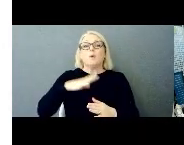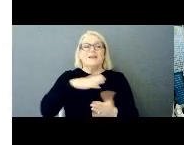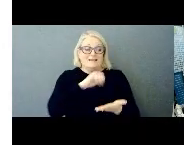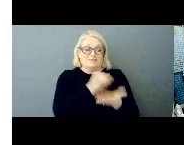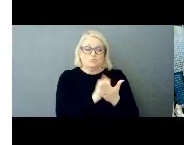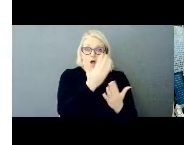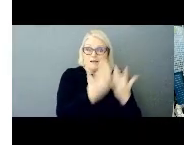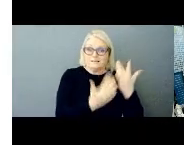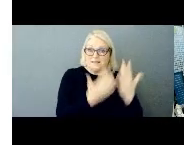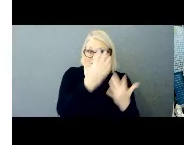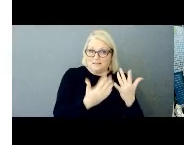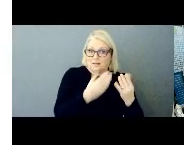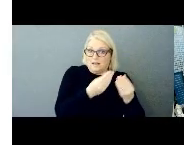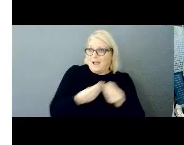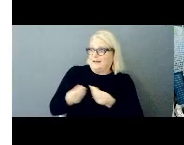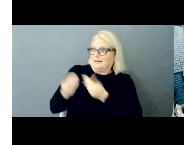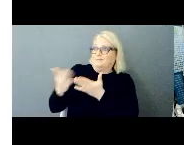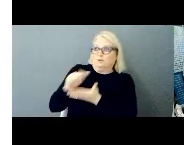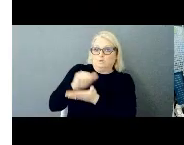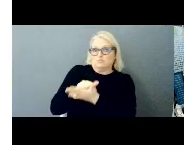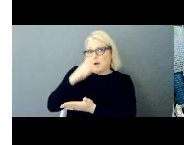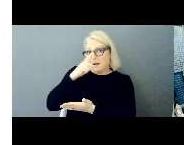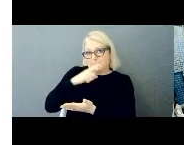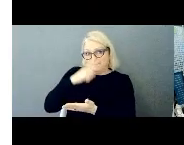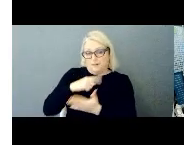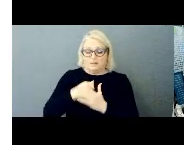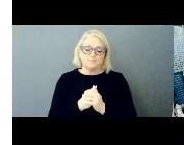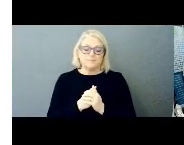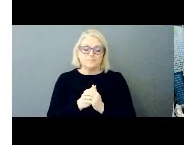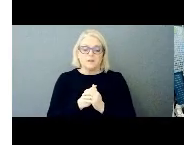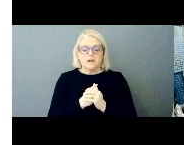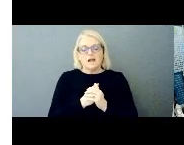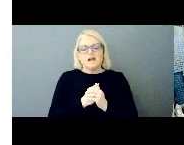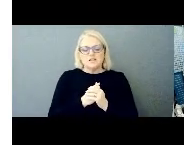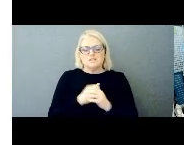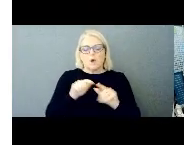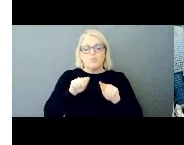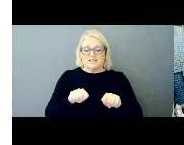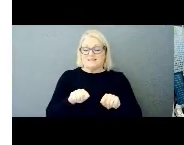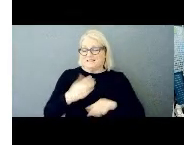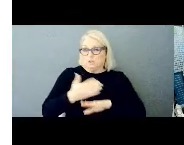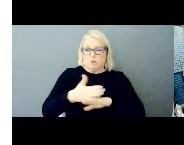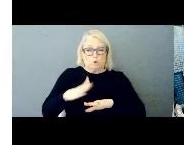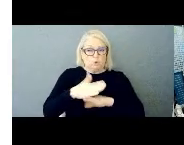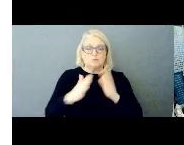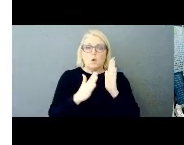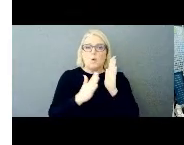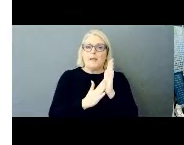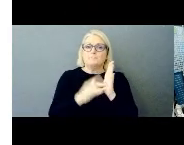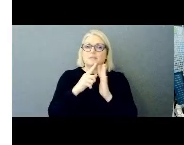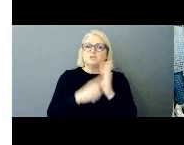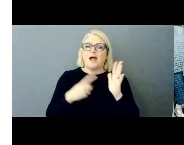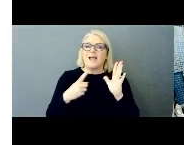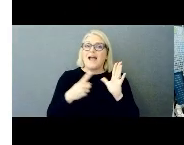And just very quickly, I'll go through some of this. This is the hot-off-the-press MJA insight for those who are interested,